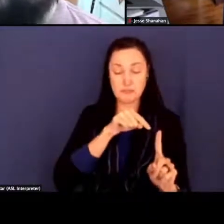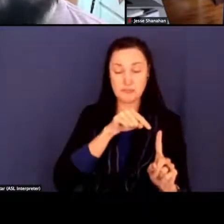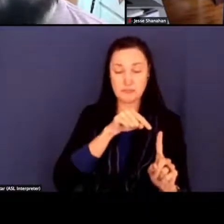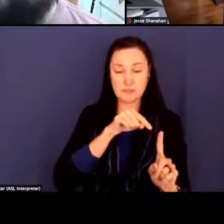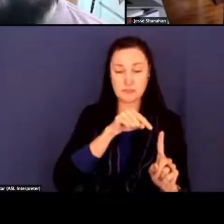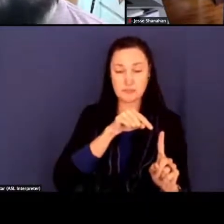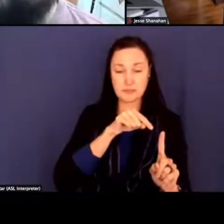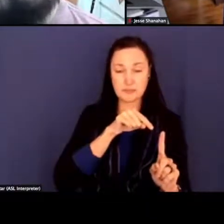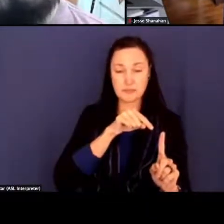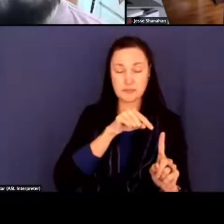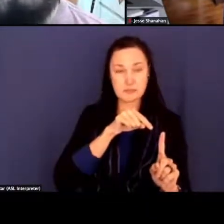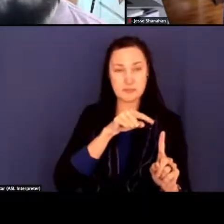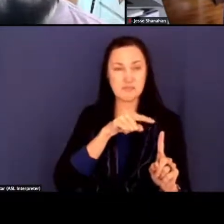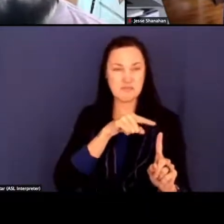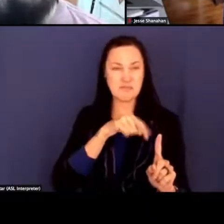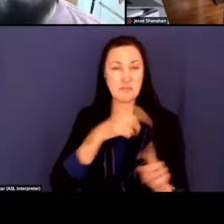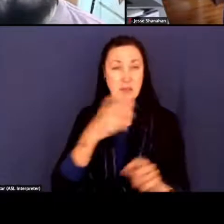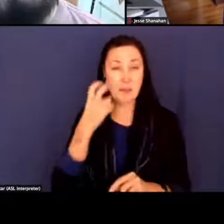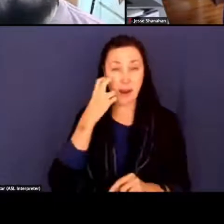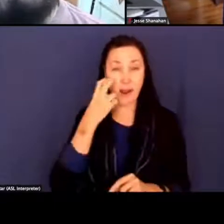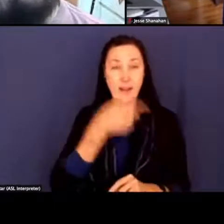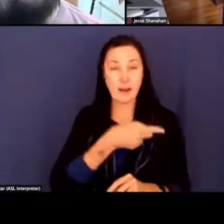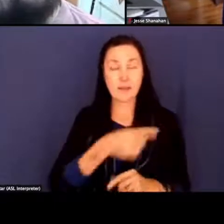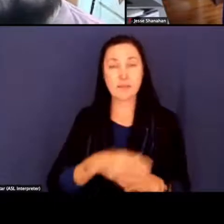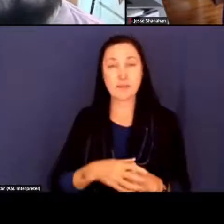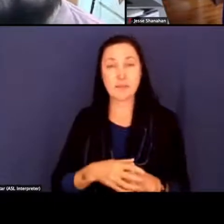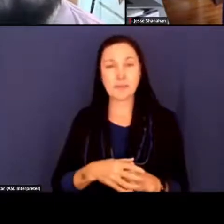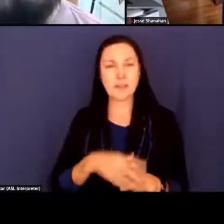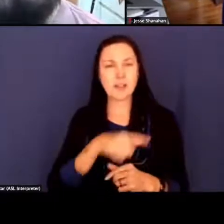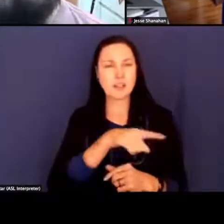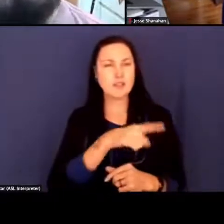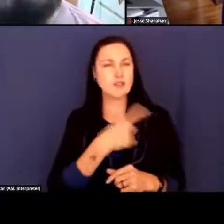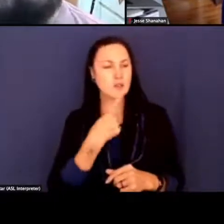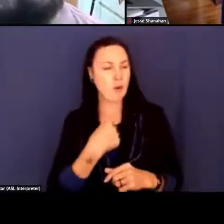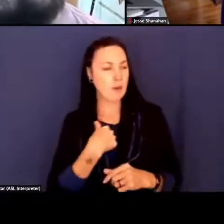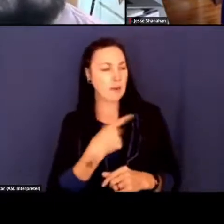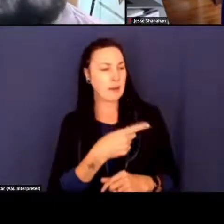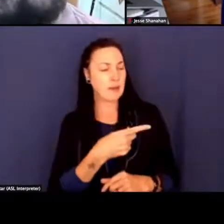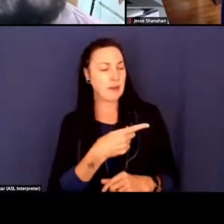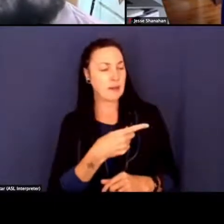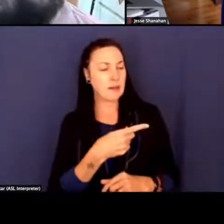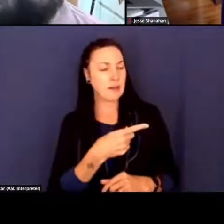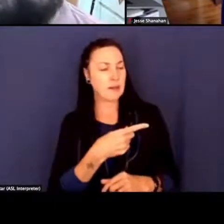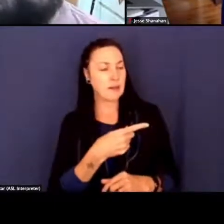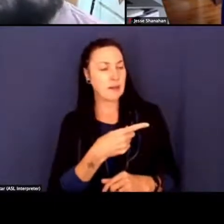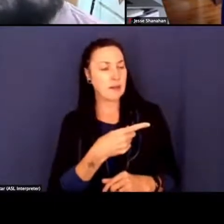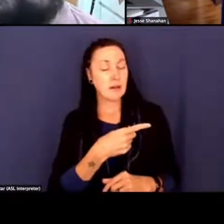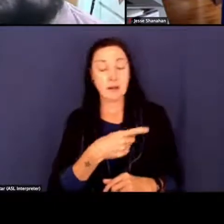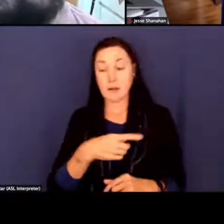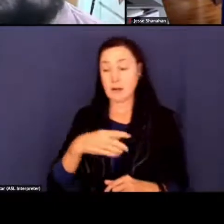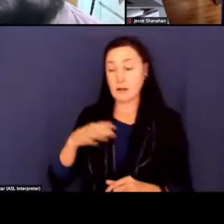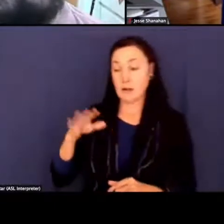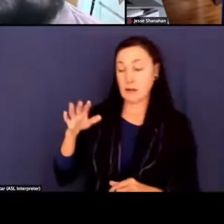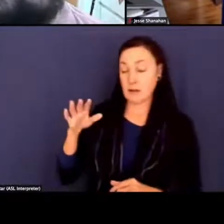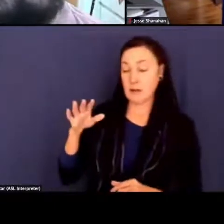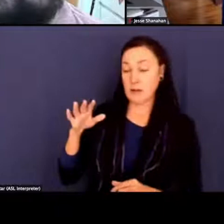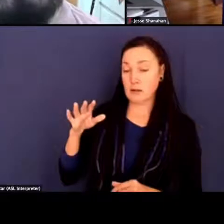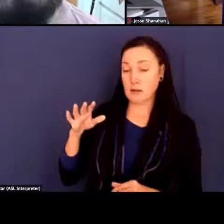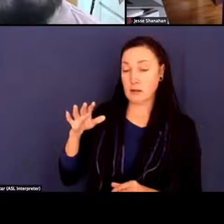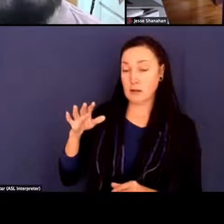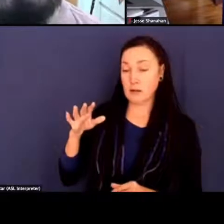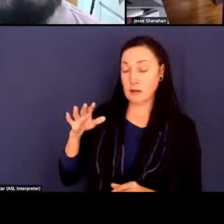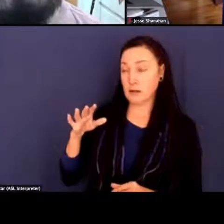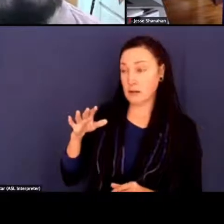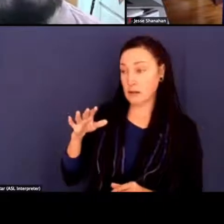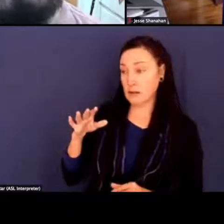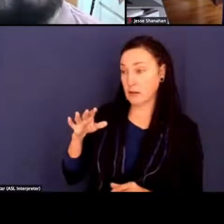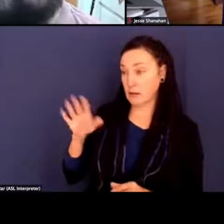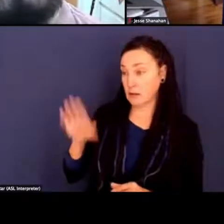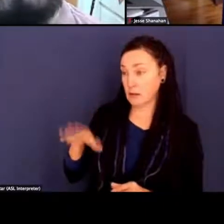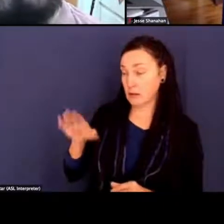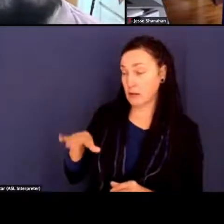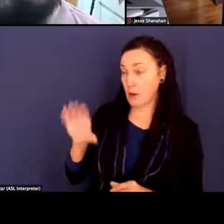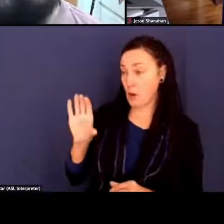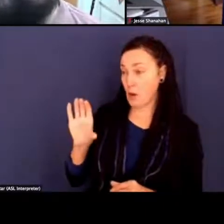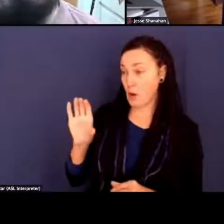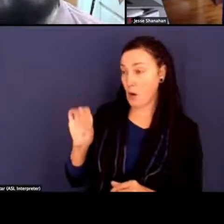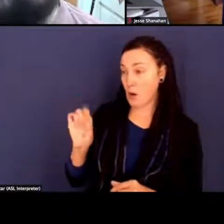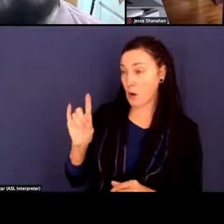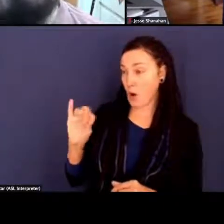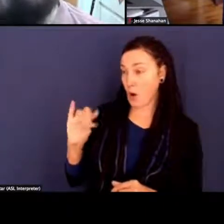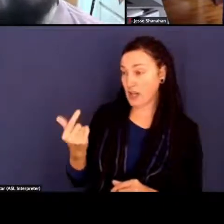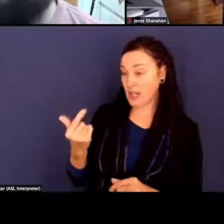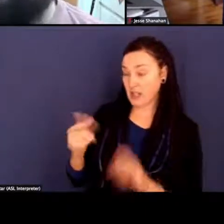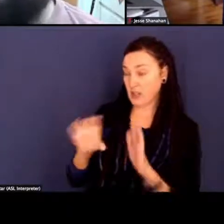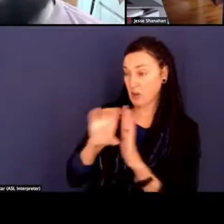is a blind coder, and she told me that the coding tools are not the most